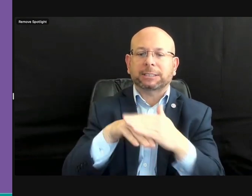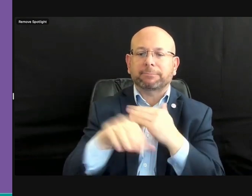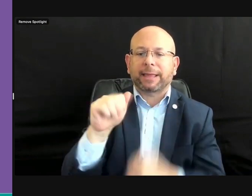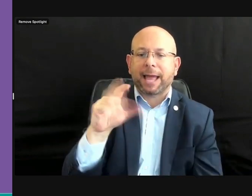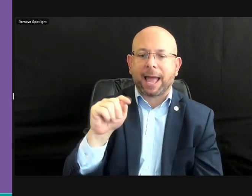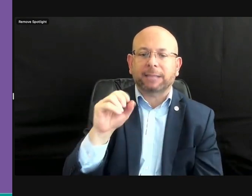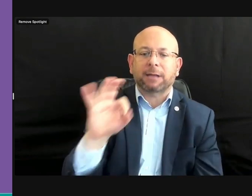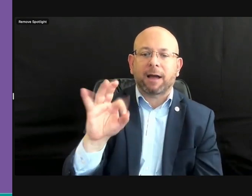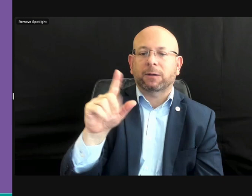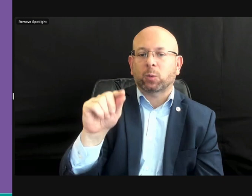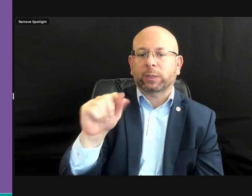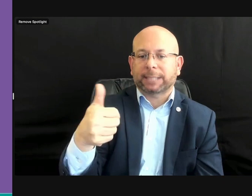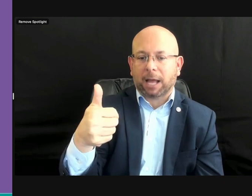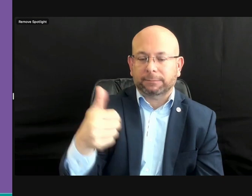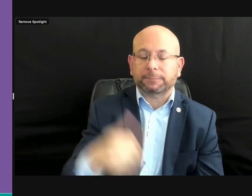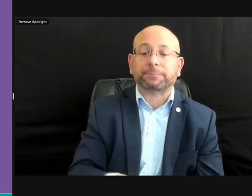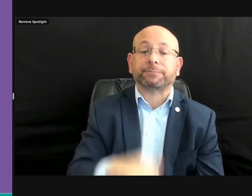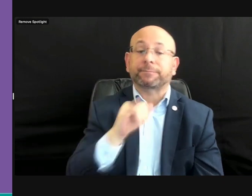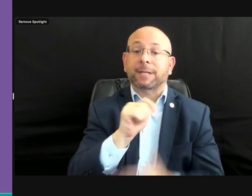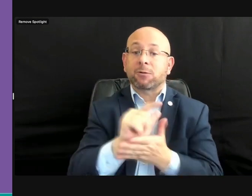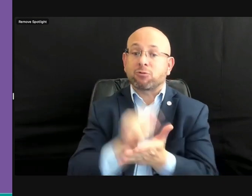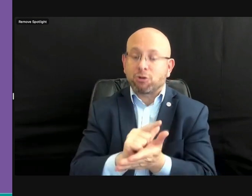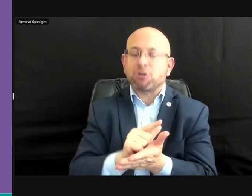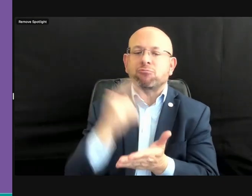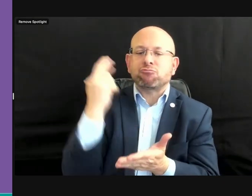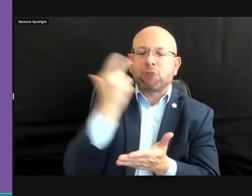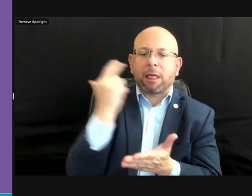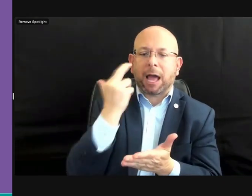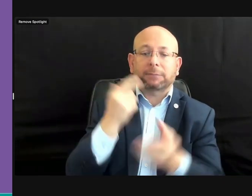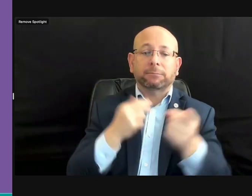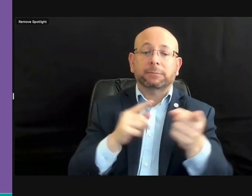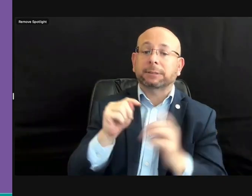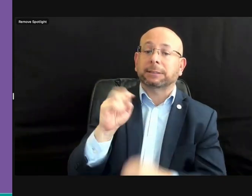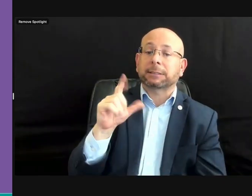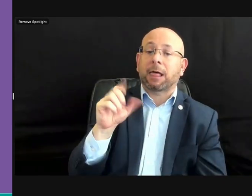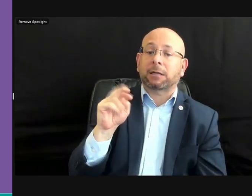Accessibility Act of 2010. The law recognized that the Telecommunications Act